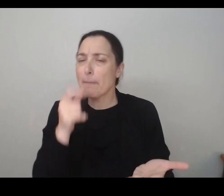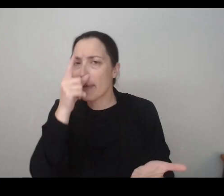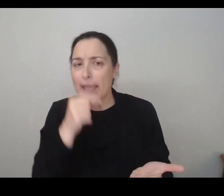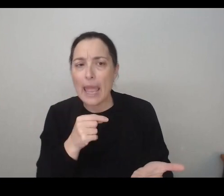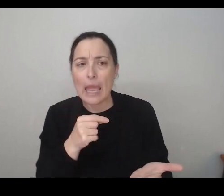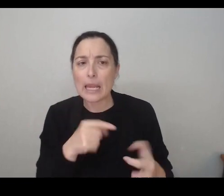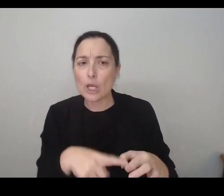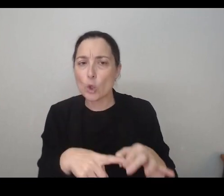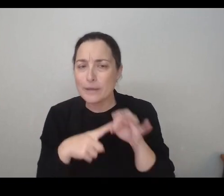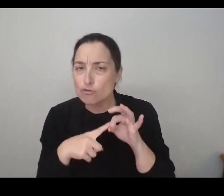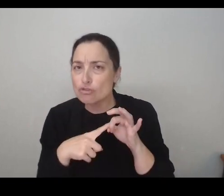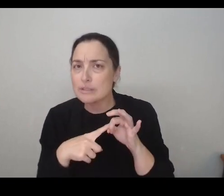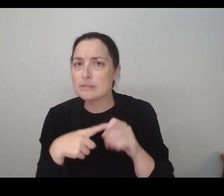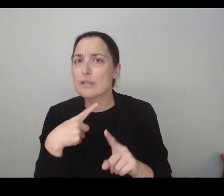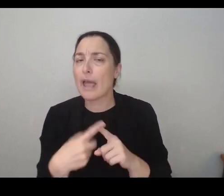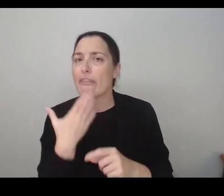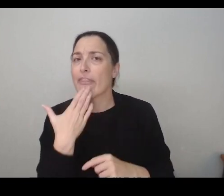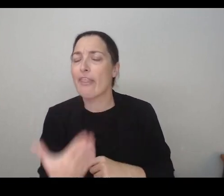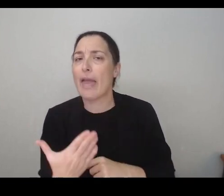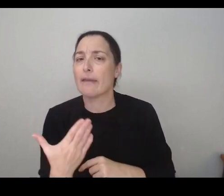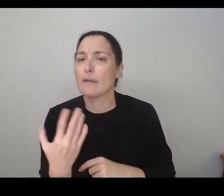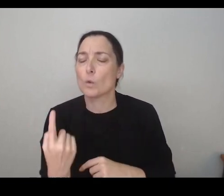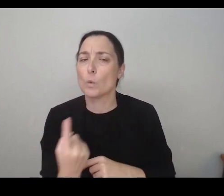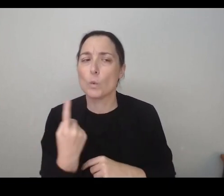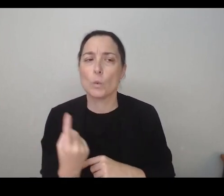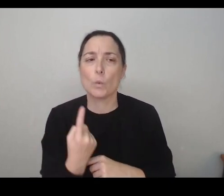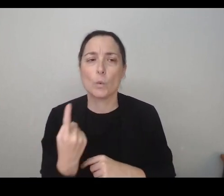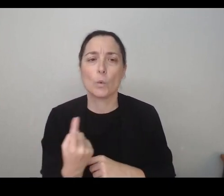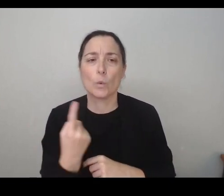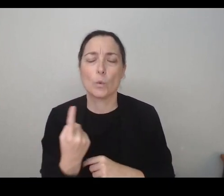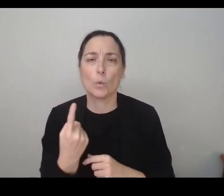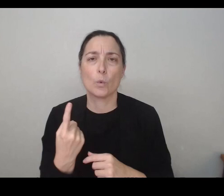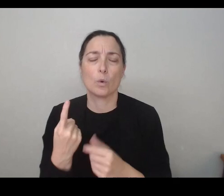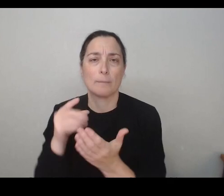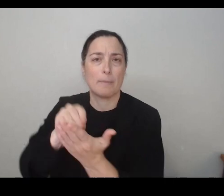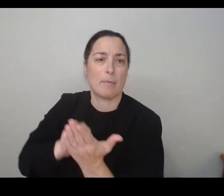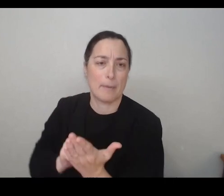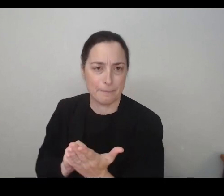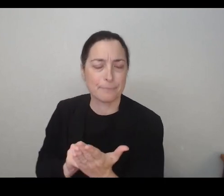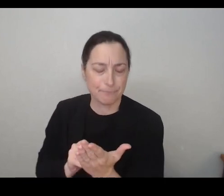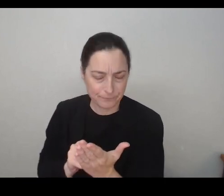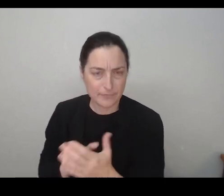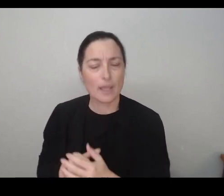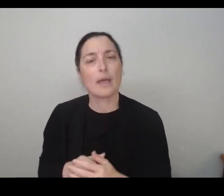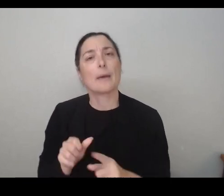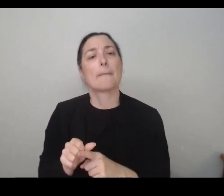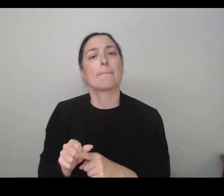and thanks those who have logged them. Coming back to a contemporary issue,